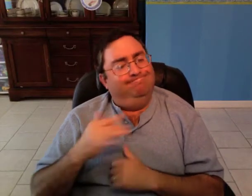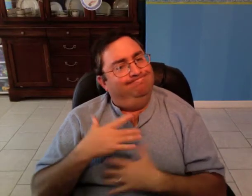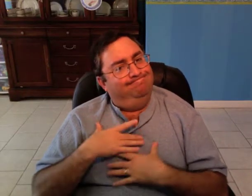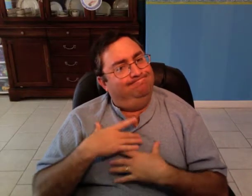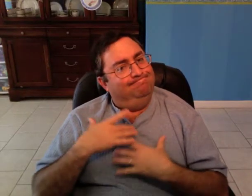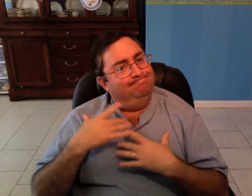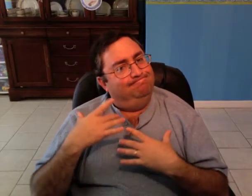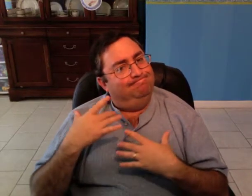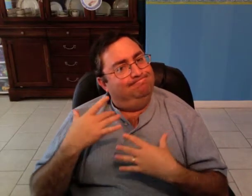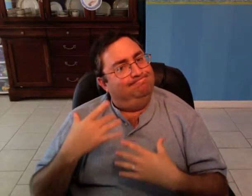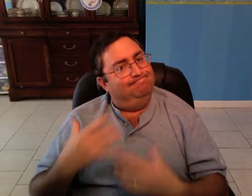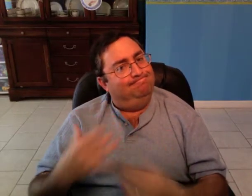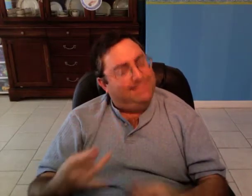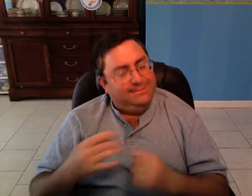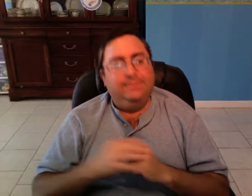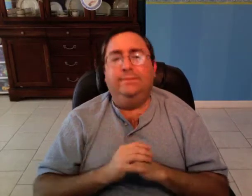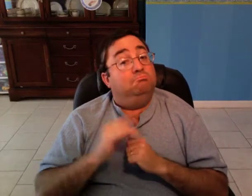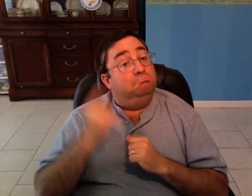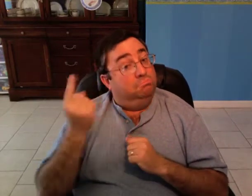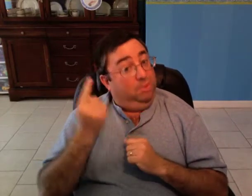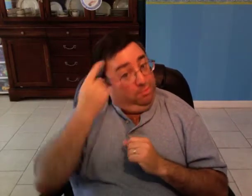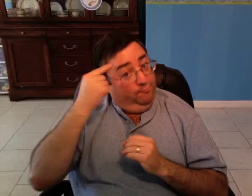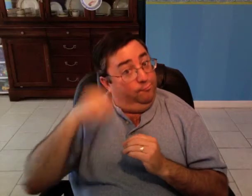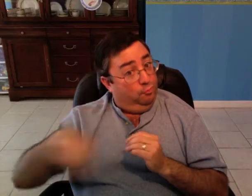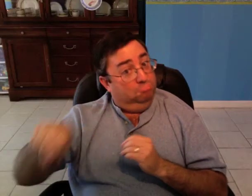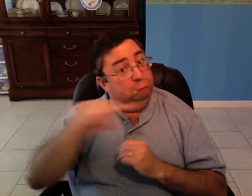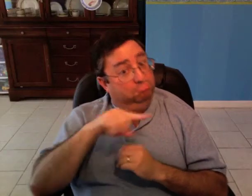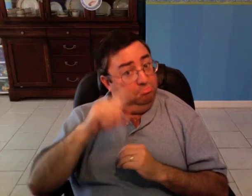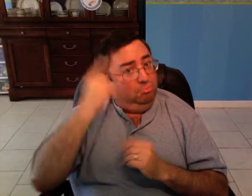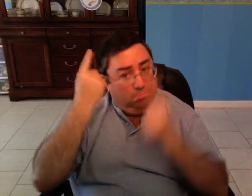This is interesting. Something for us to think about